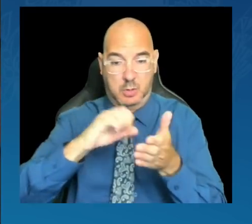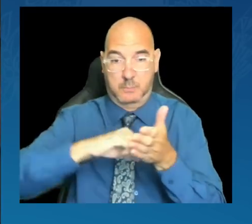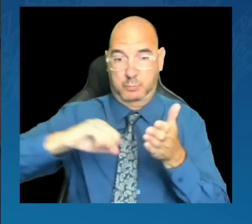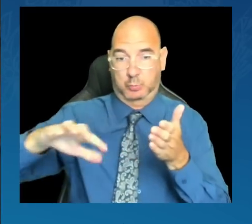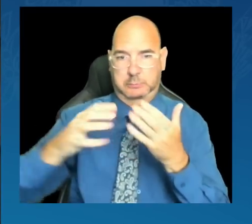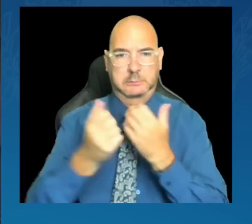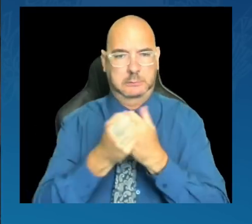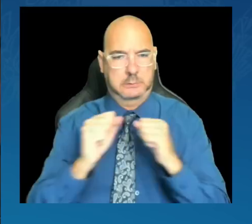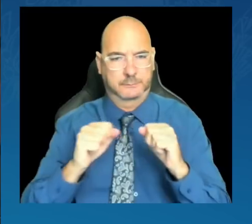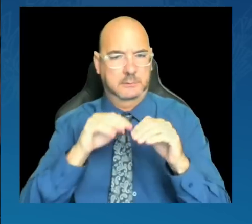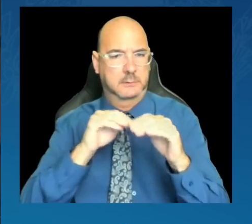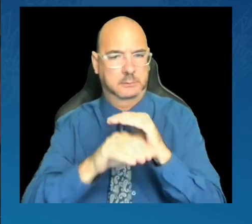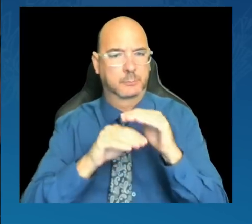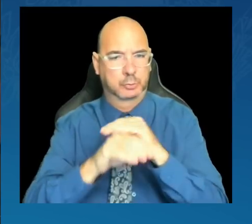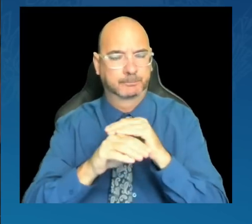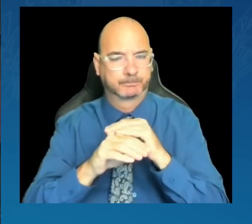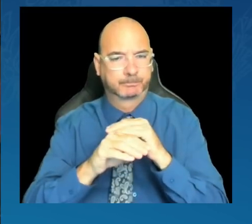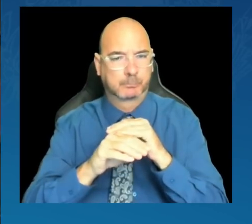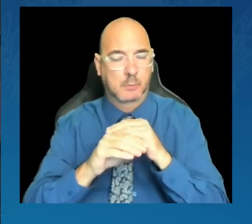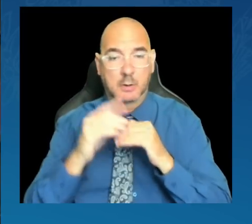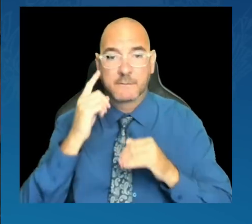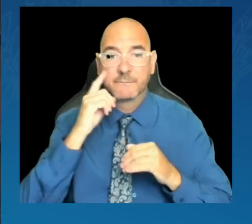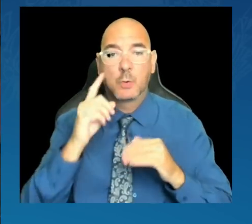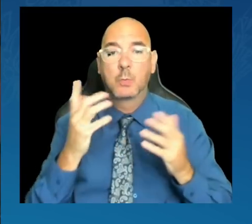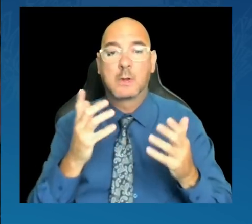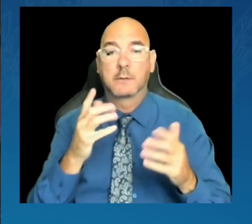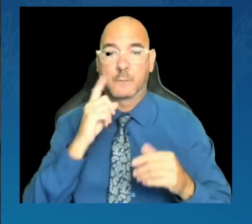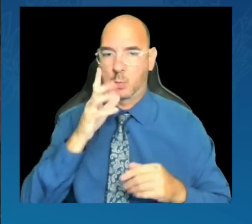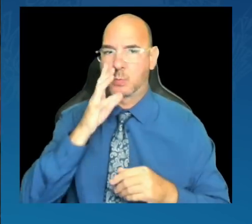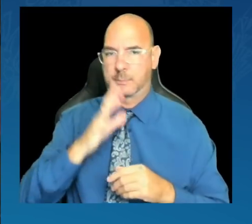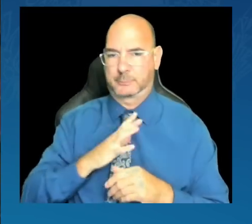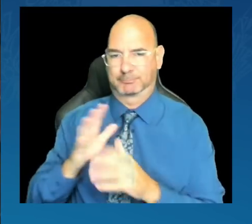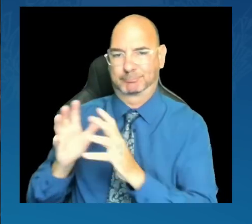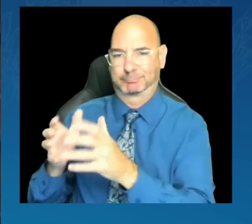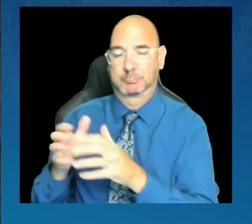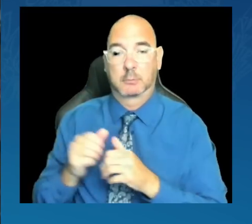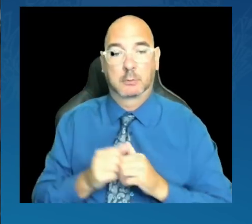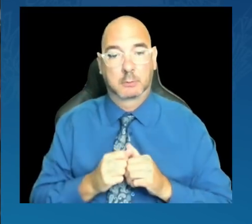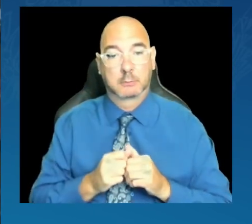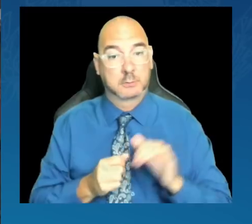Unlike our colleagues on the right, we understand that abortion is a deeply personal decision